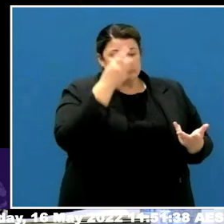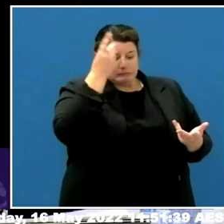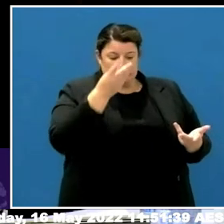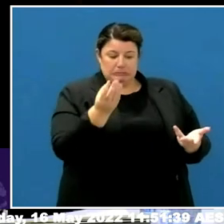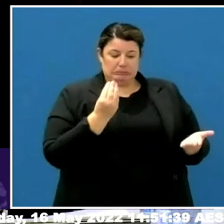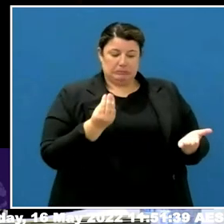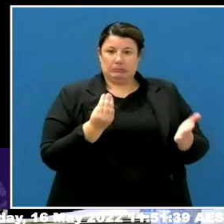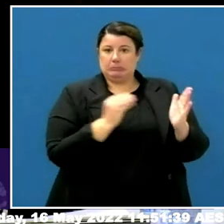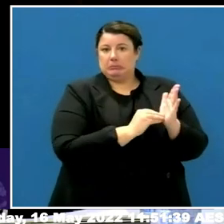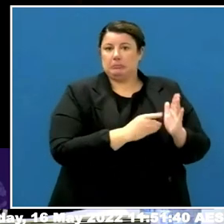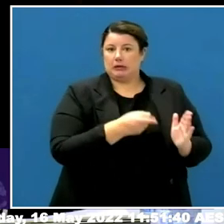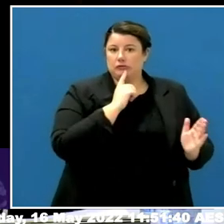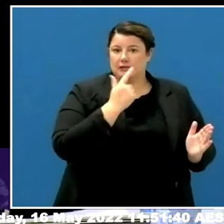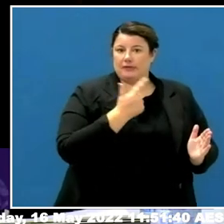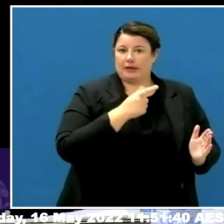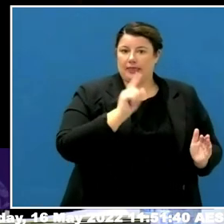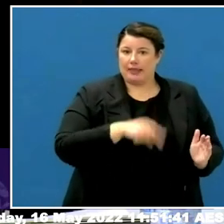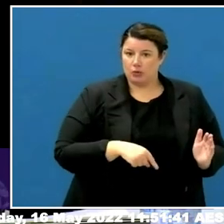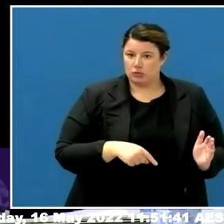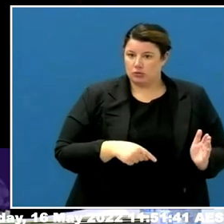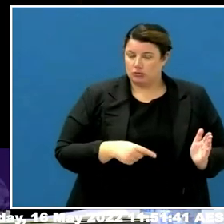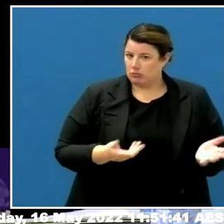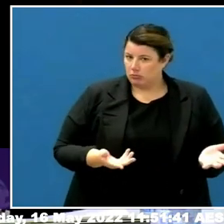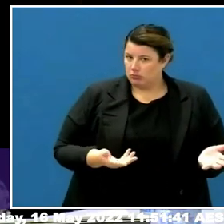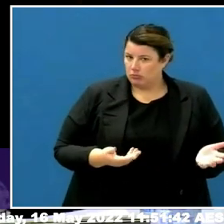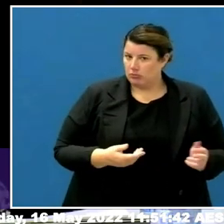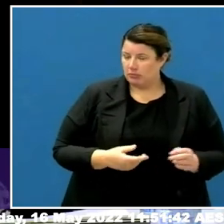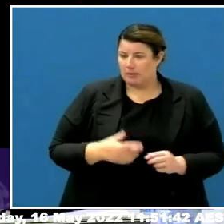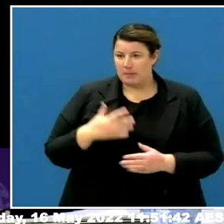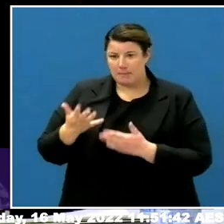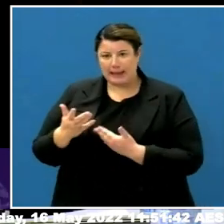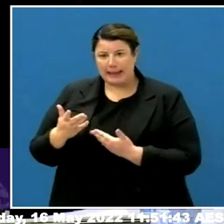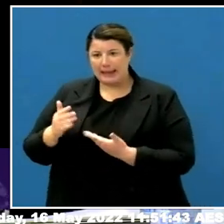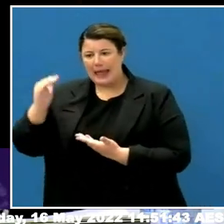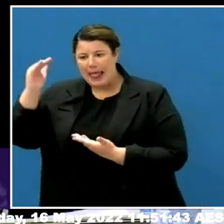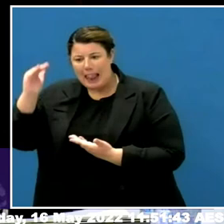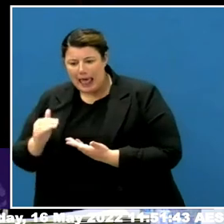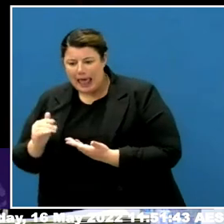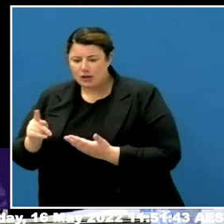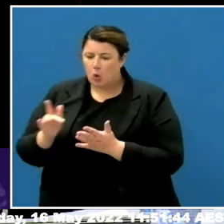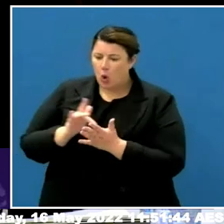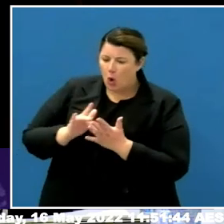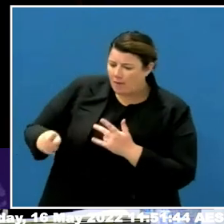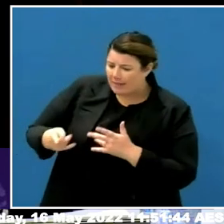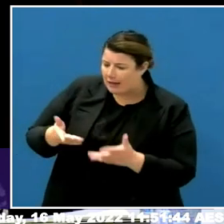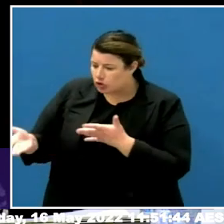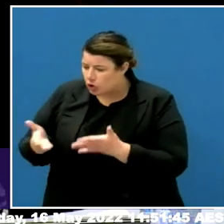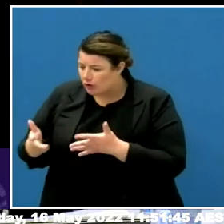So there was no sense of less of this or a reduction of something else? SALLY: No, not at all.